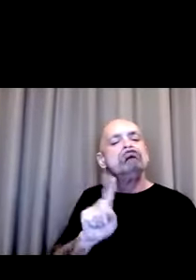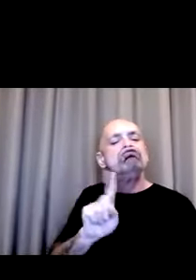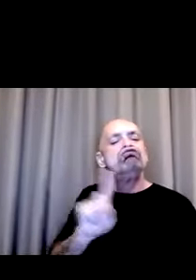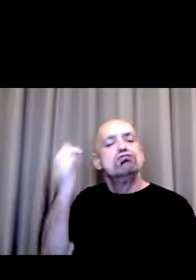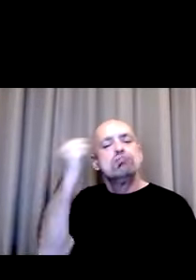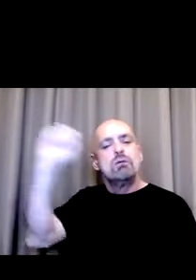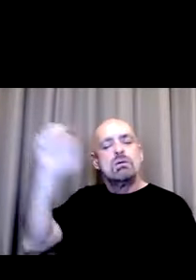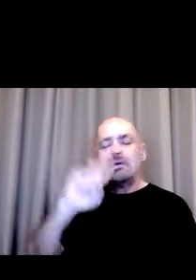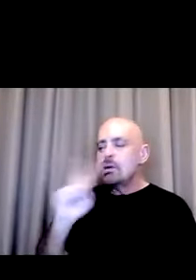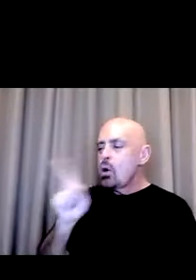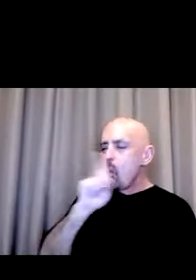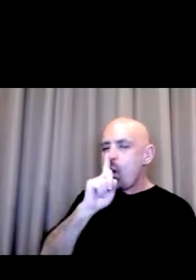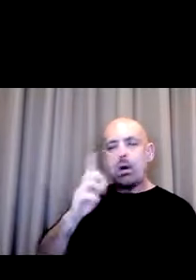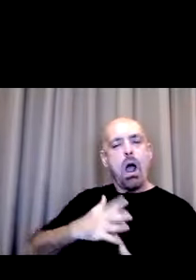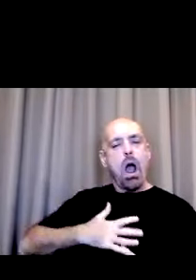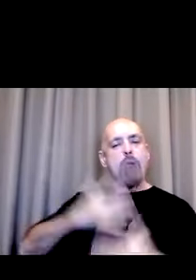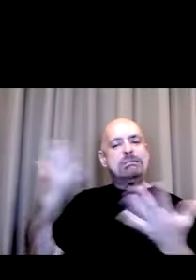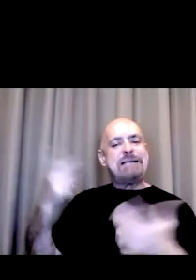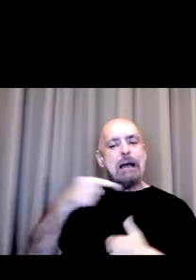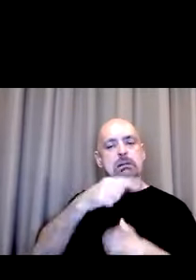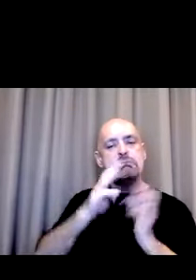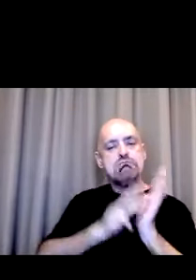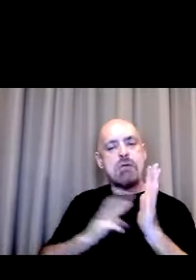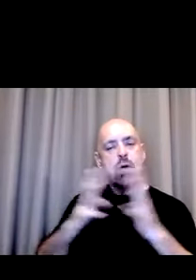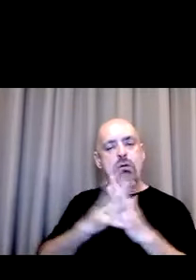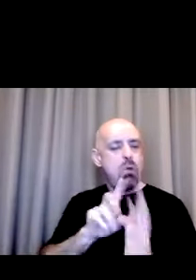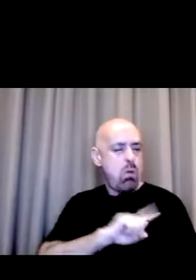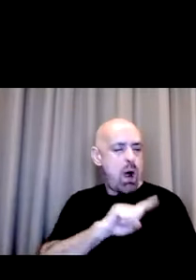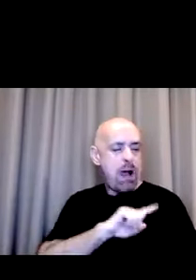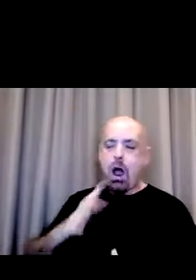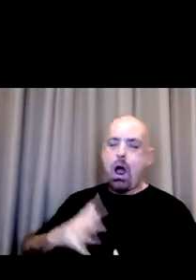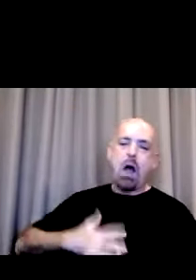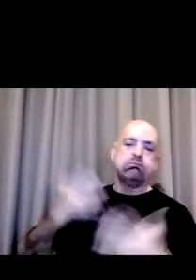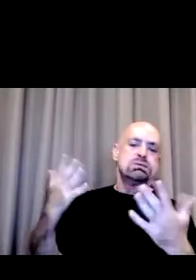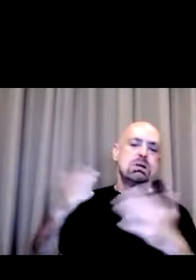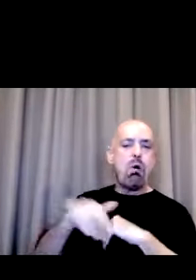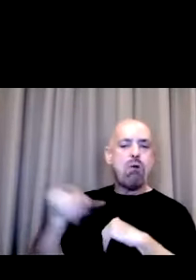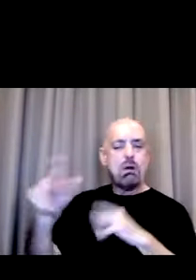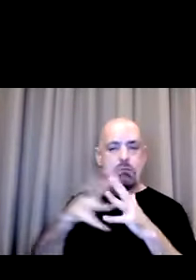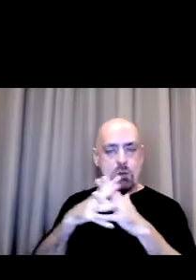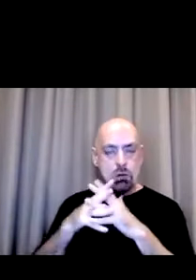was happening in France. In fact reflections on the French Revolution soon